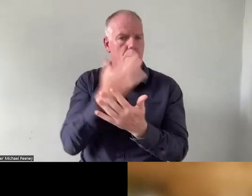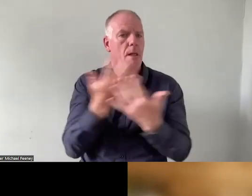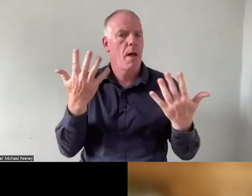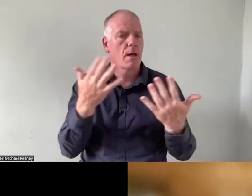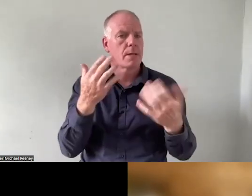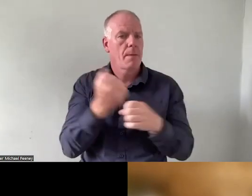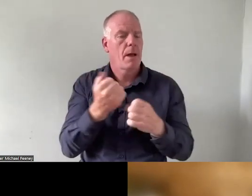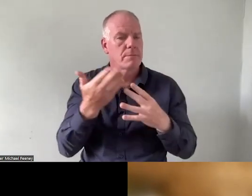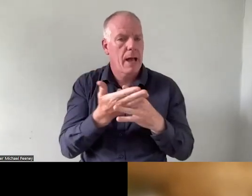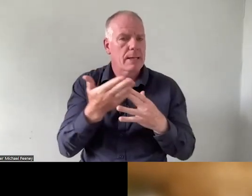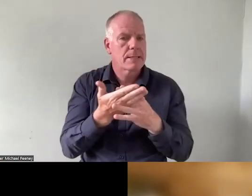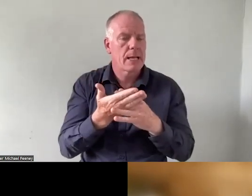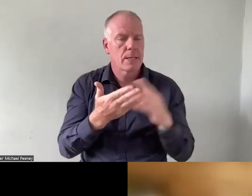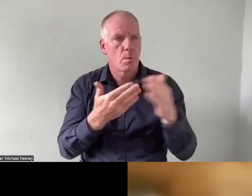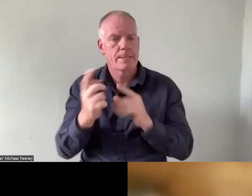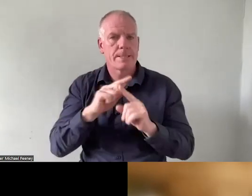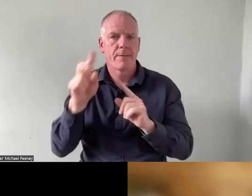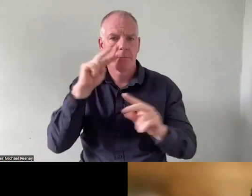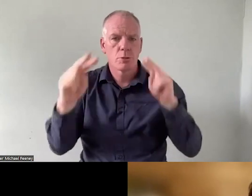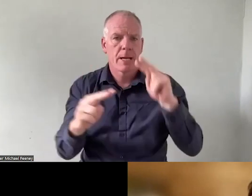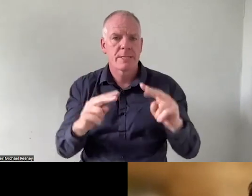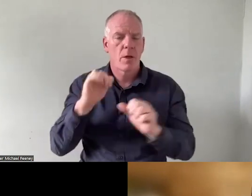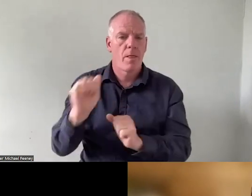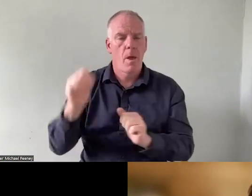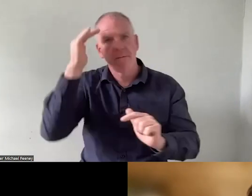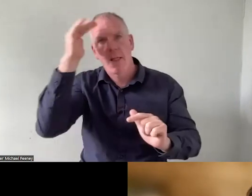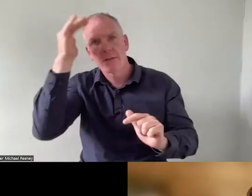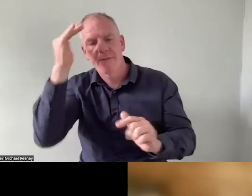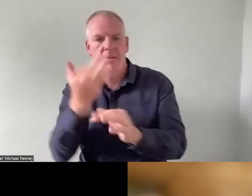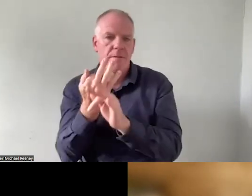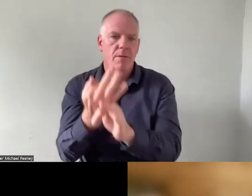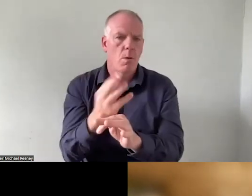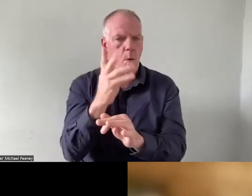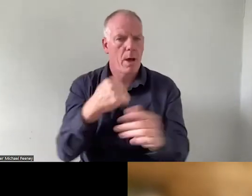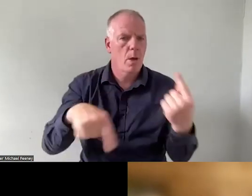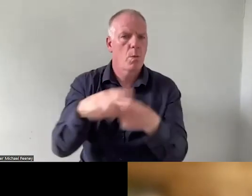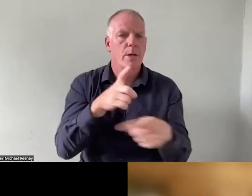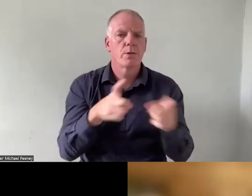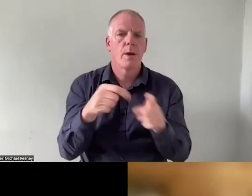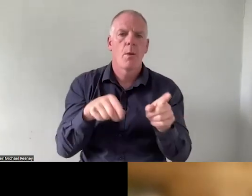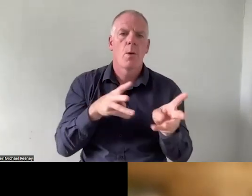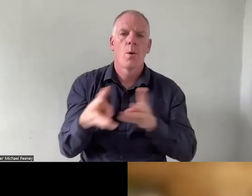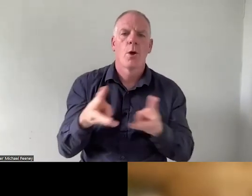and approaches and ethos in terms of why we all do what we do,